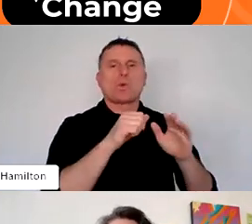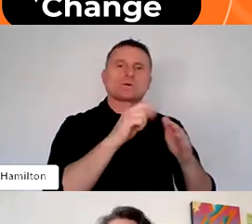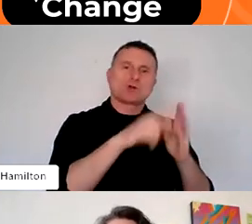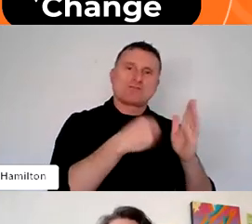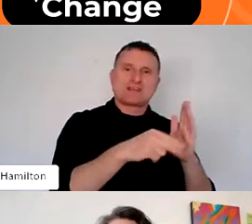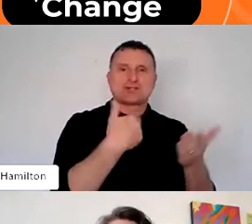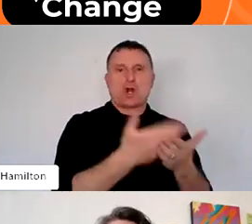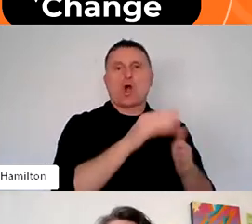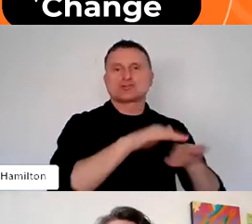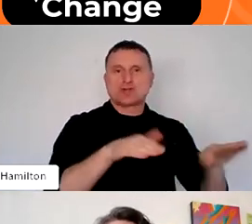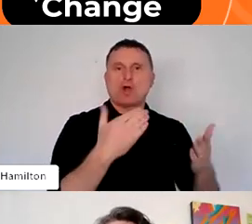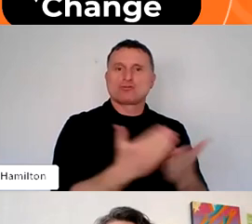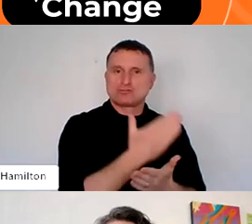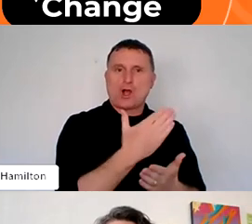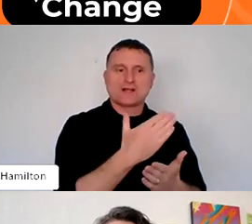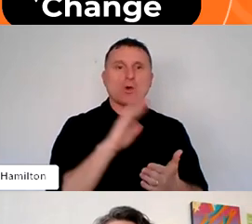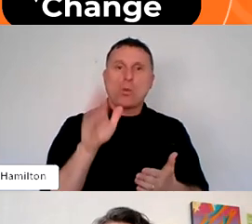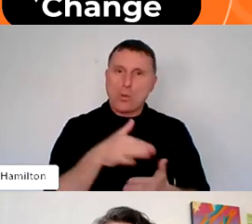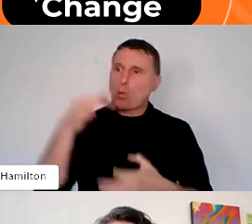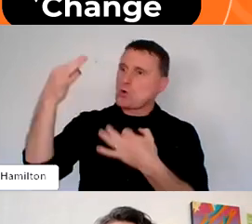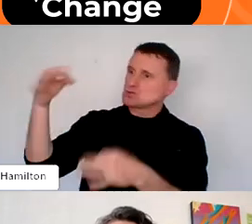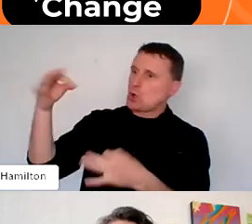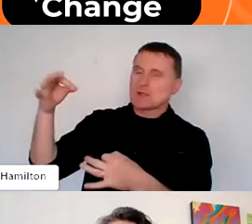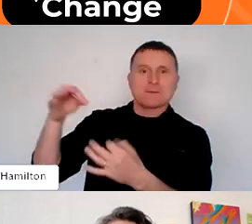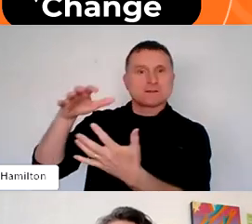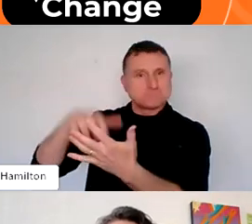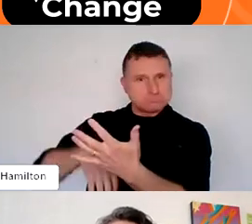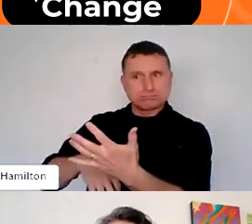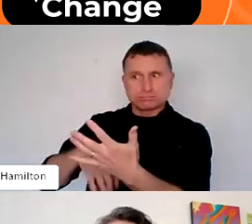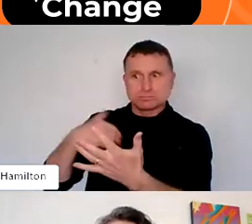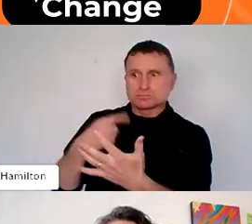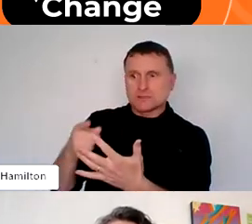of those human rights documents make very clear that mokopuna whaikaha